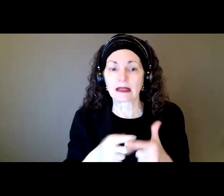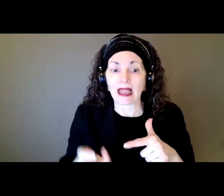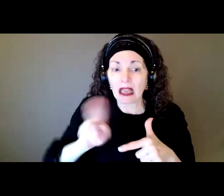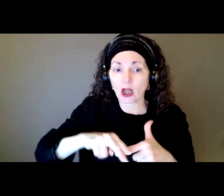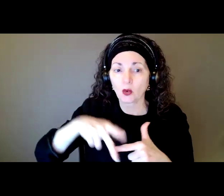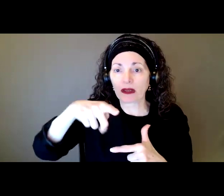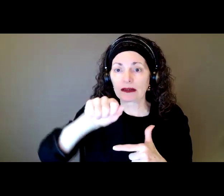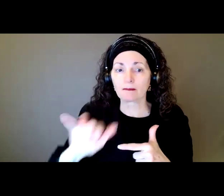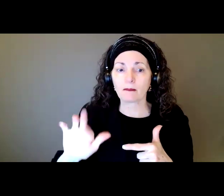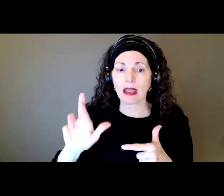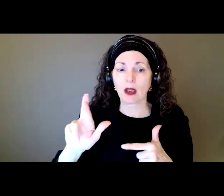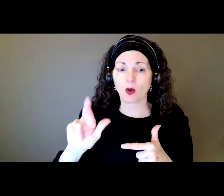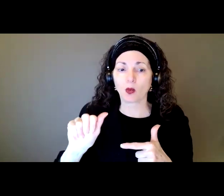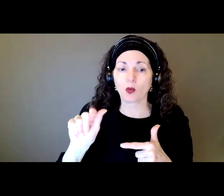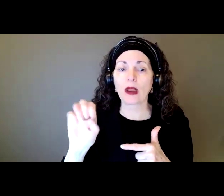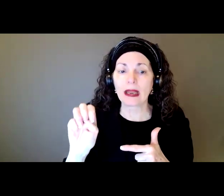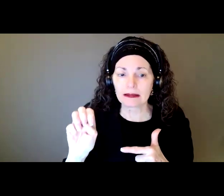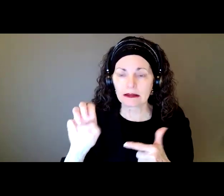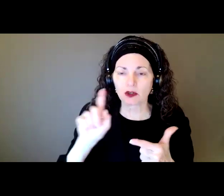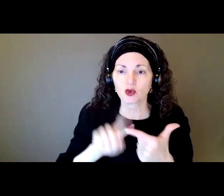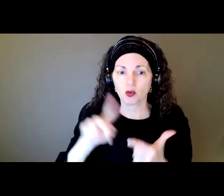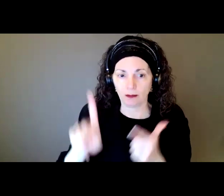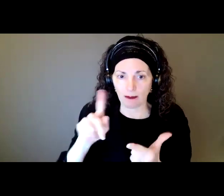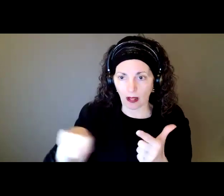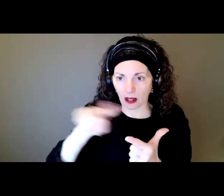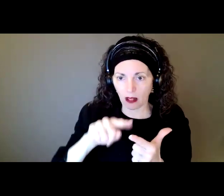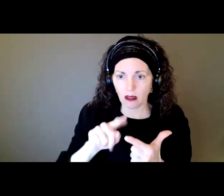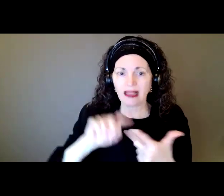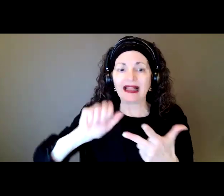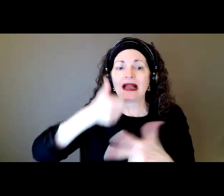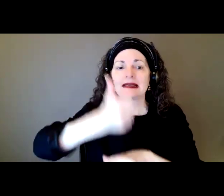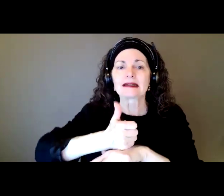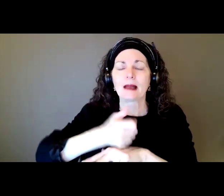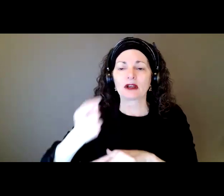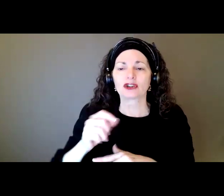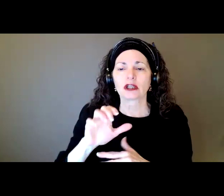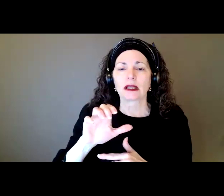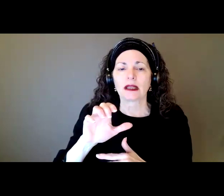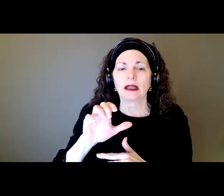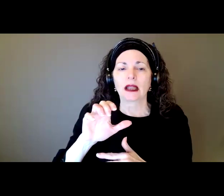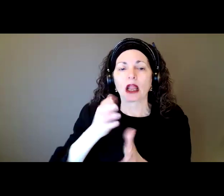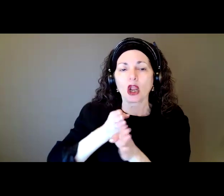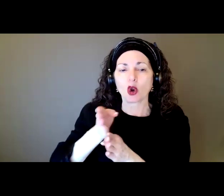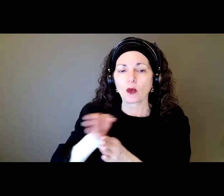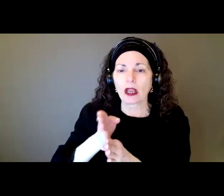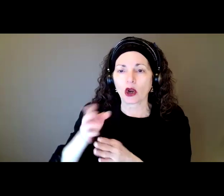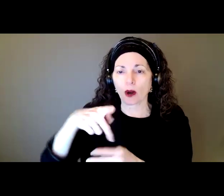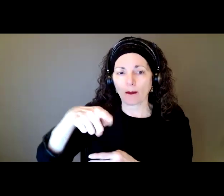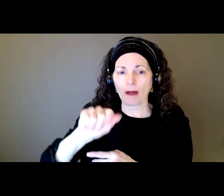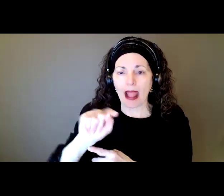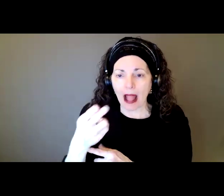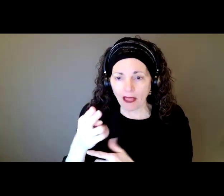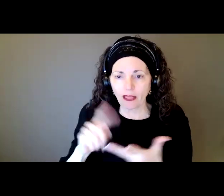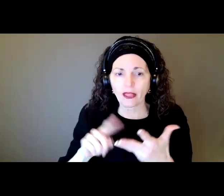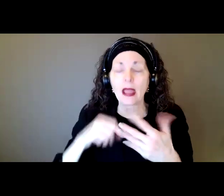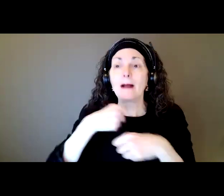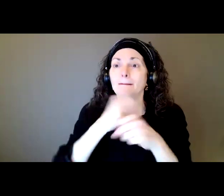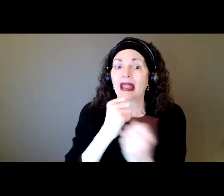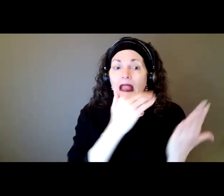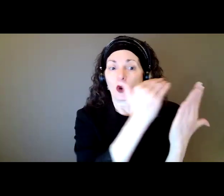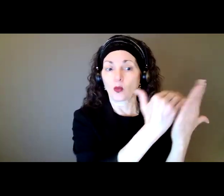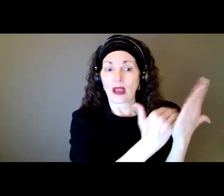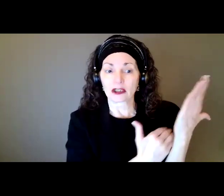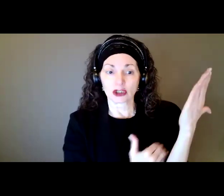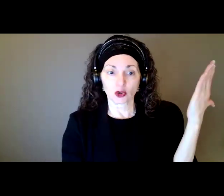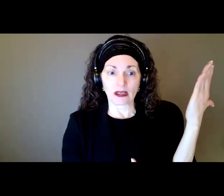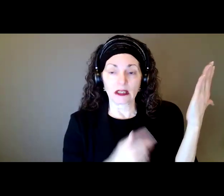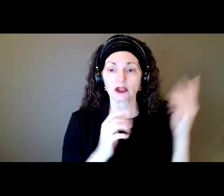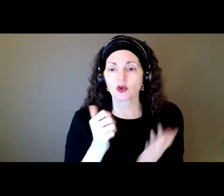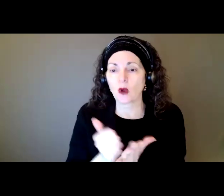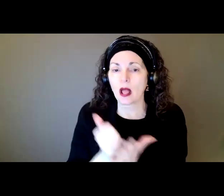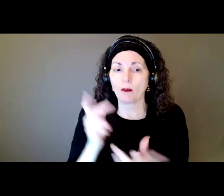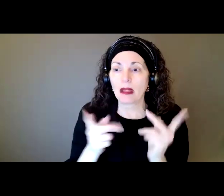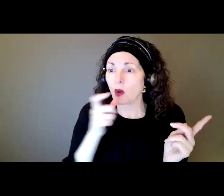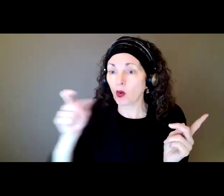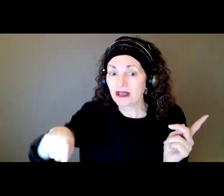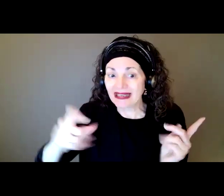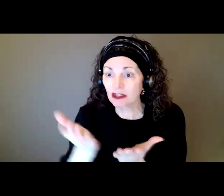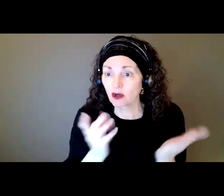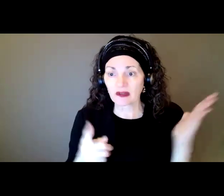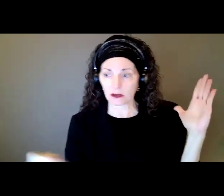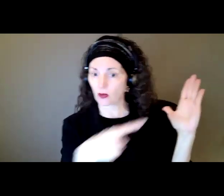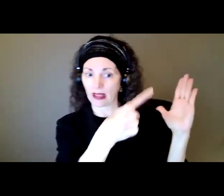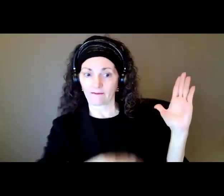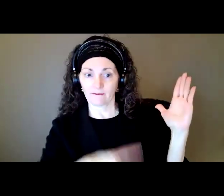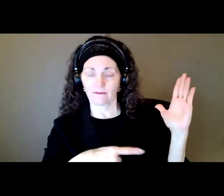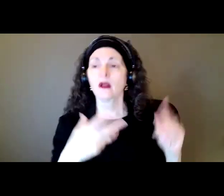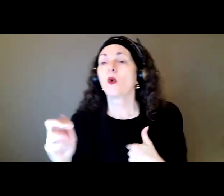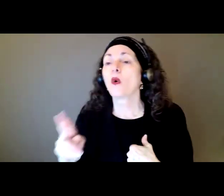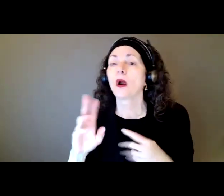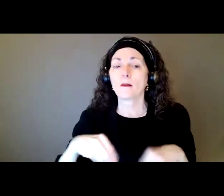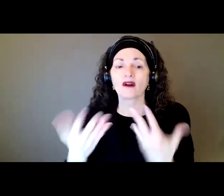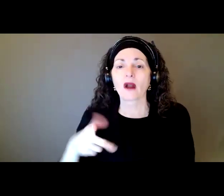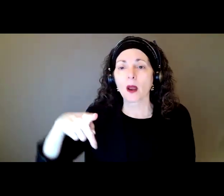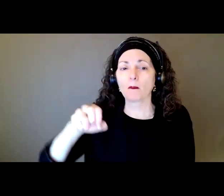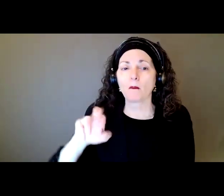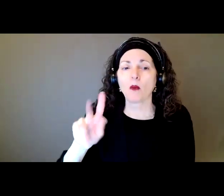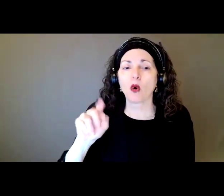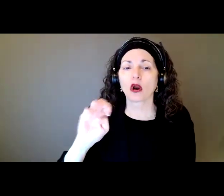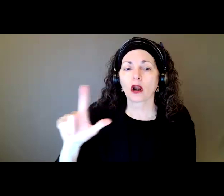to the direct service workforce, and establishing care paths, excuse me, career paths, creating registries to help match workers with beneficiaries in need of services, and providing portals to help providers better manage the workforce.